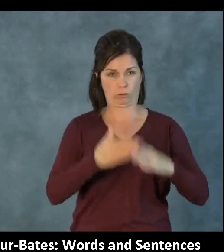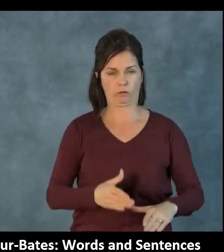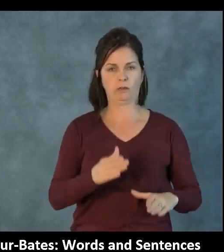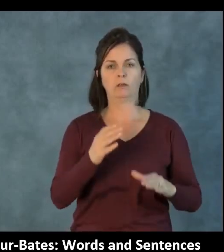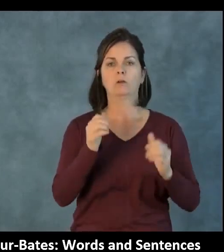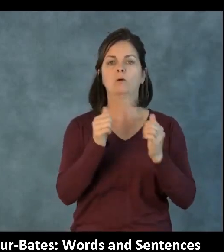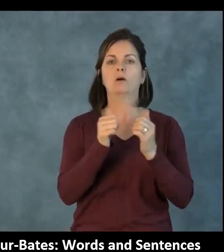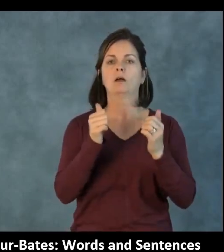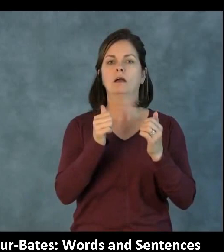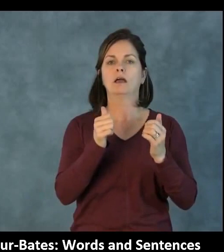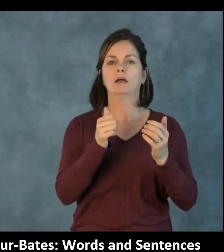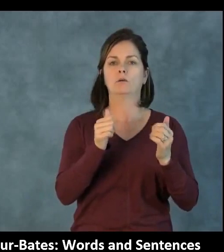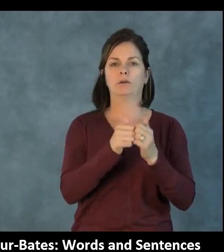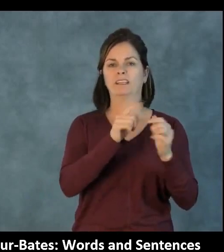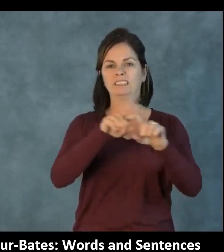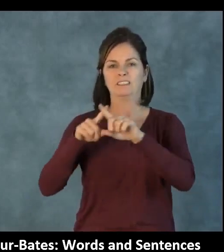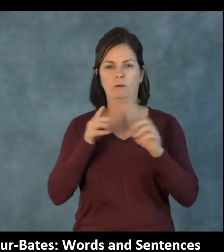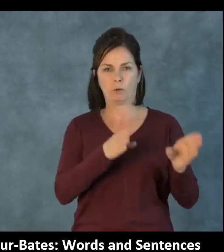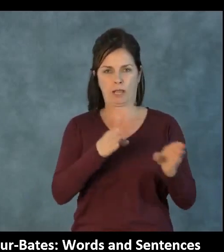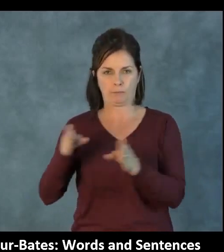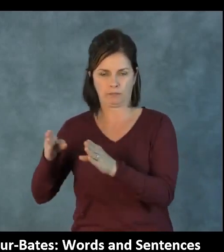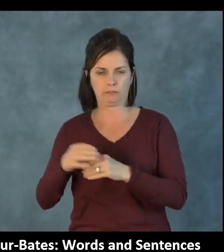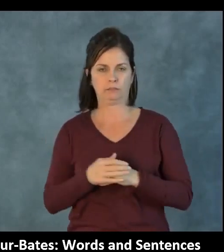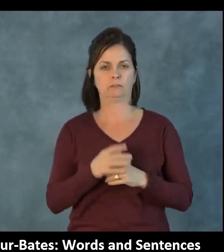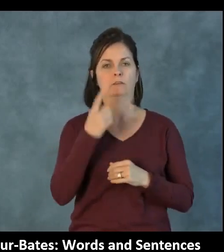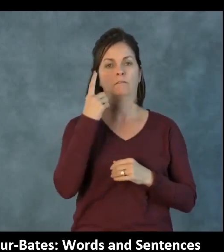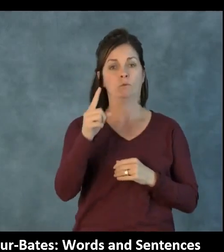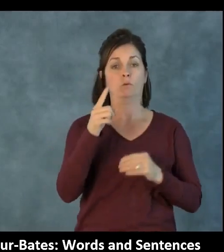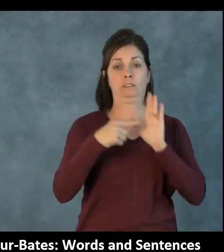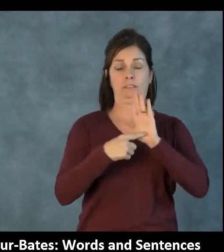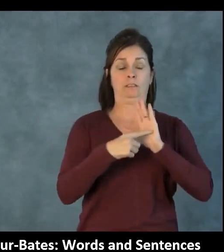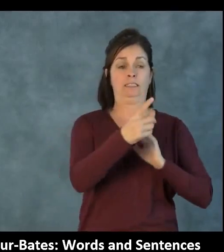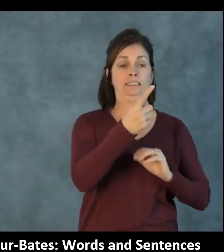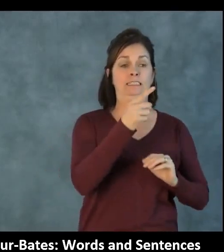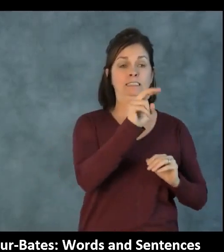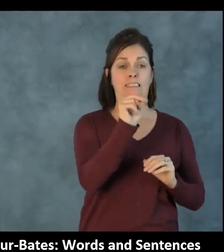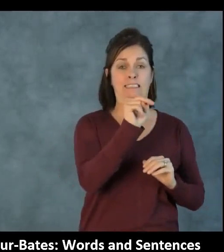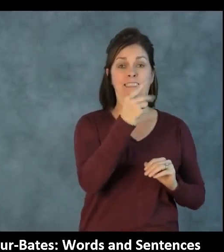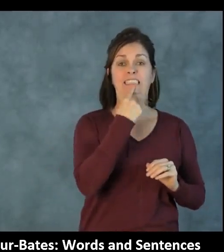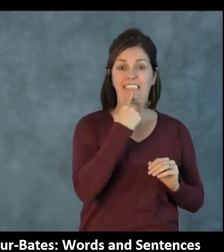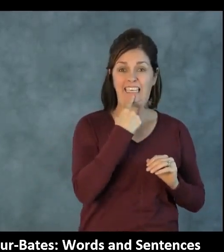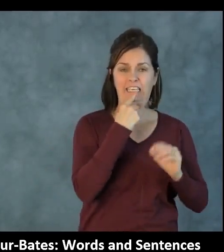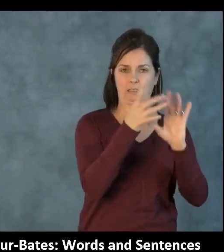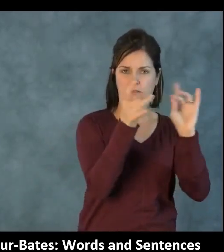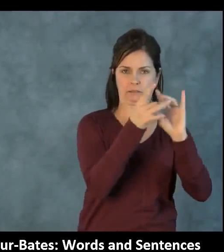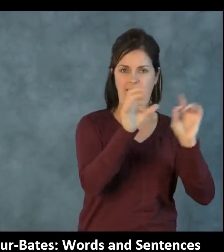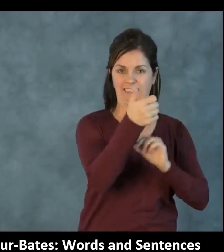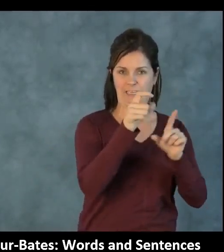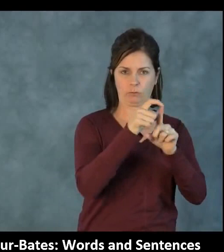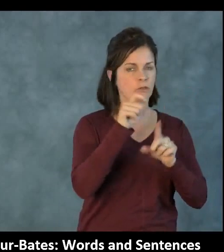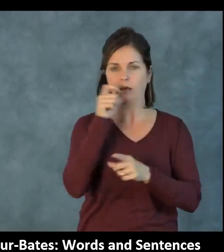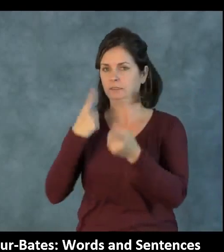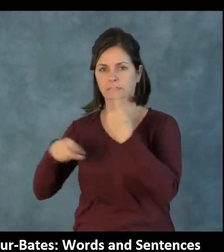Nicholas is saying ten words, but not signing them, so just saying ten words.